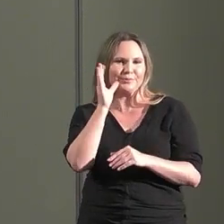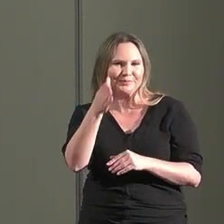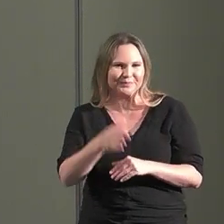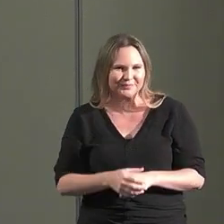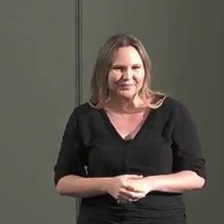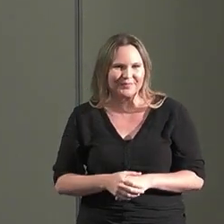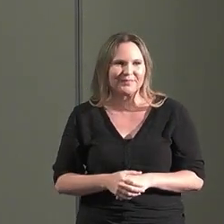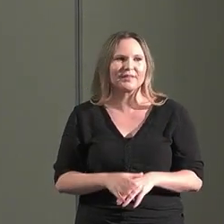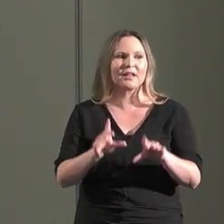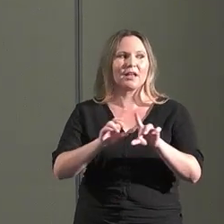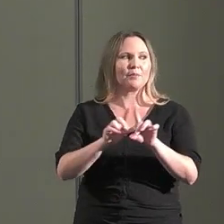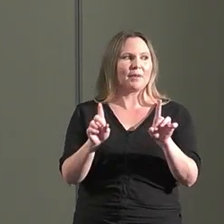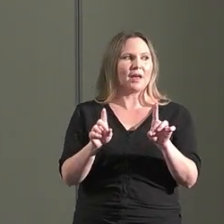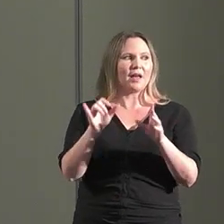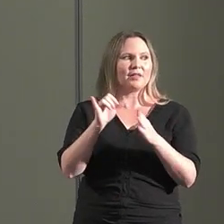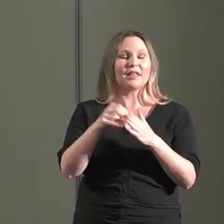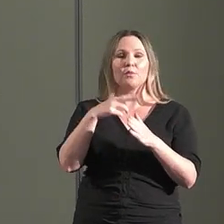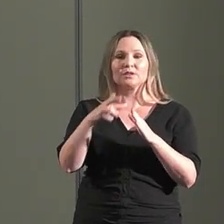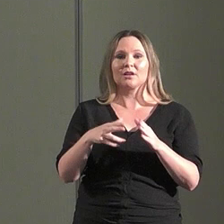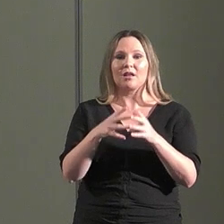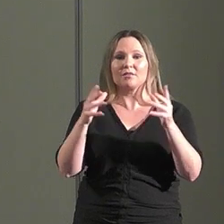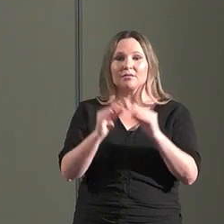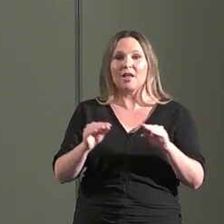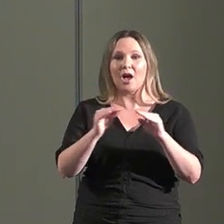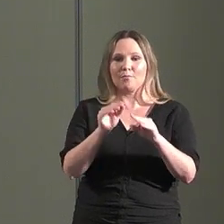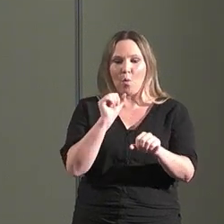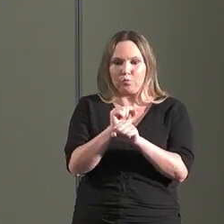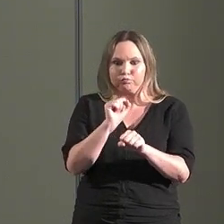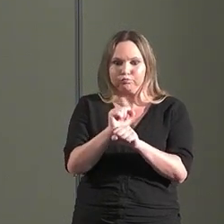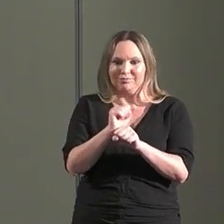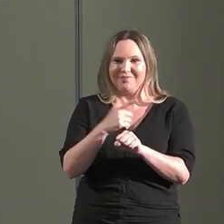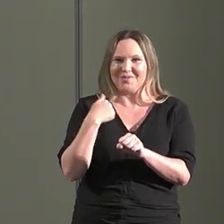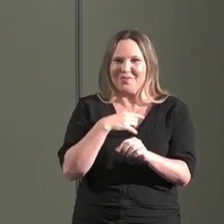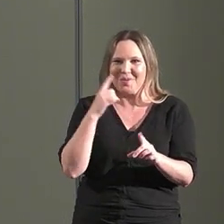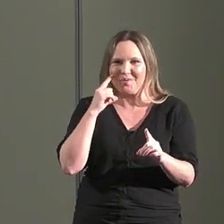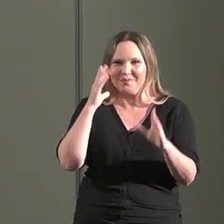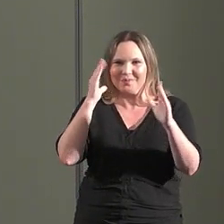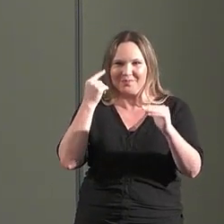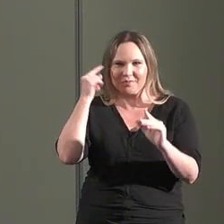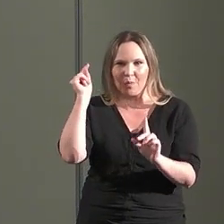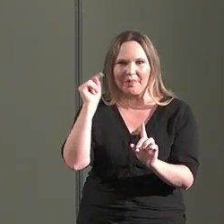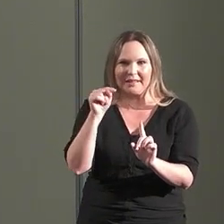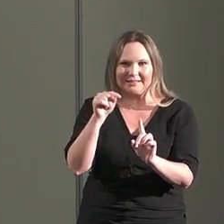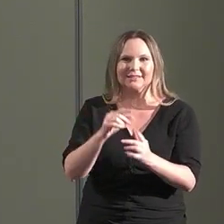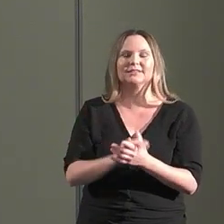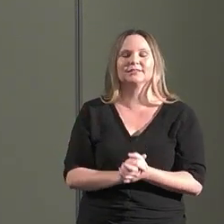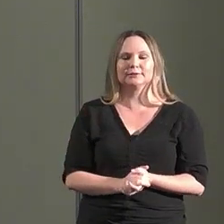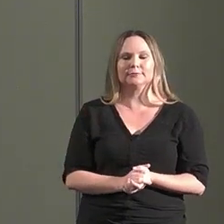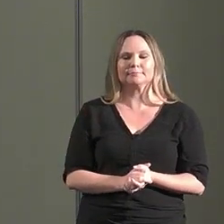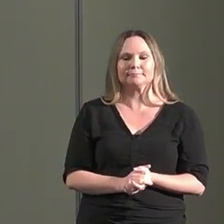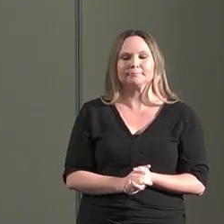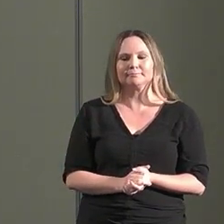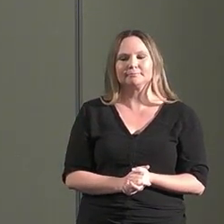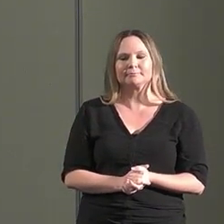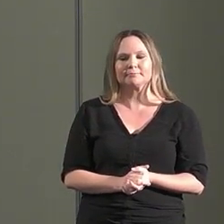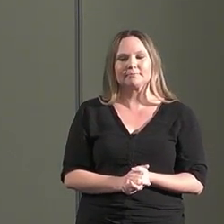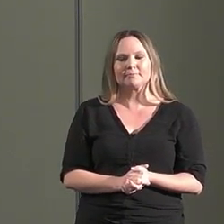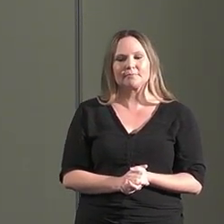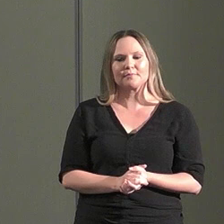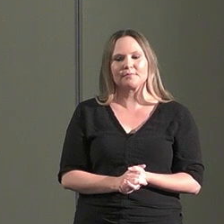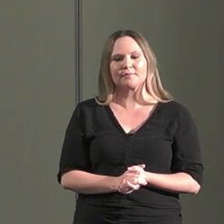But that resulted in a lot more work than we anticipated with this effort.